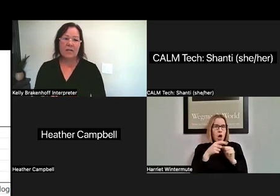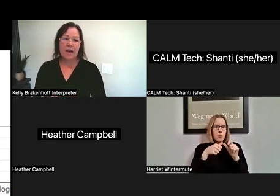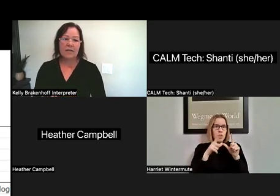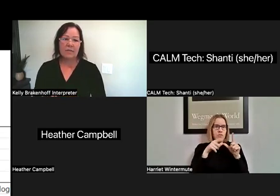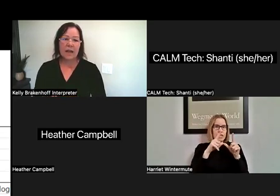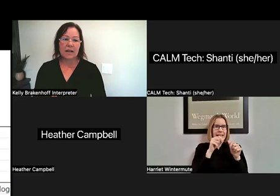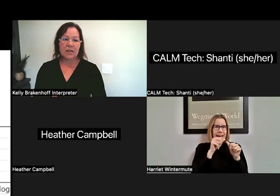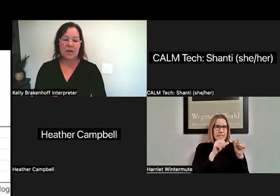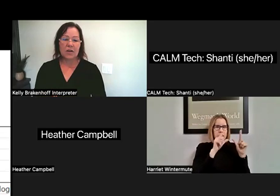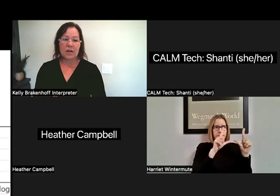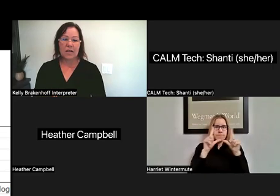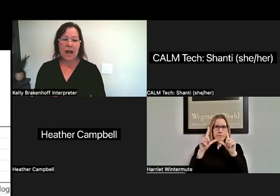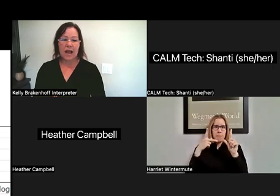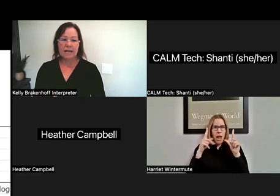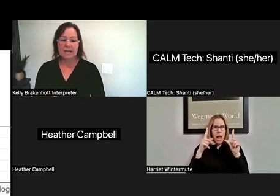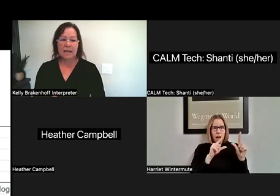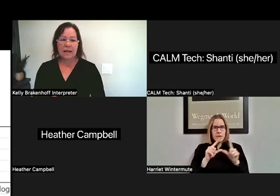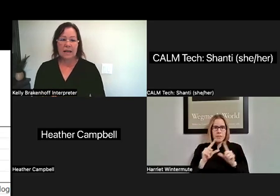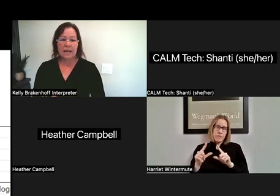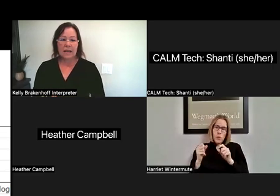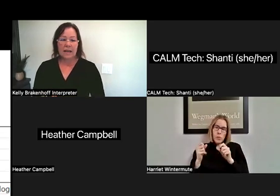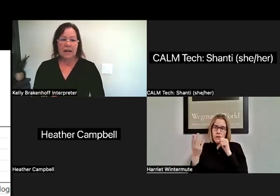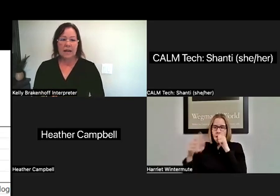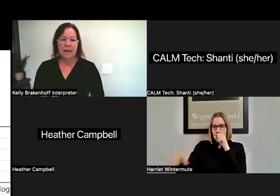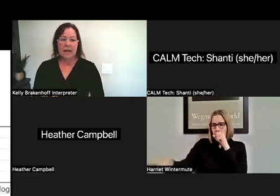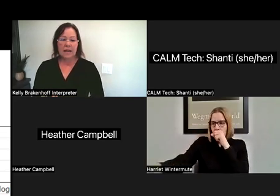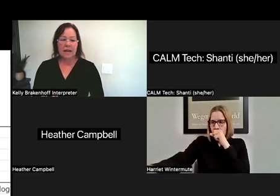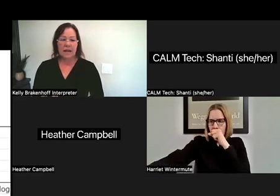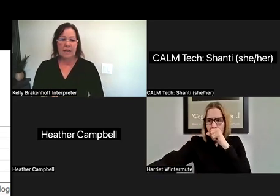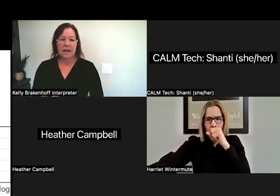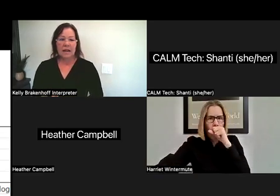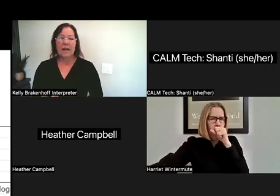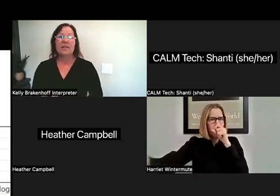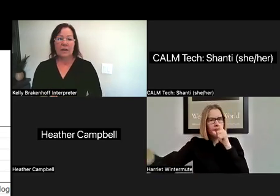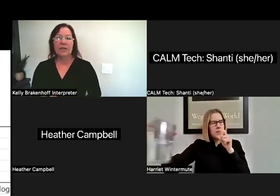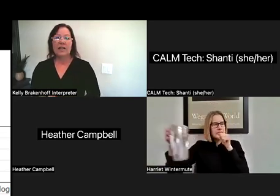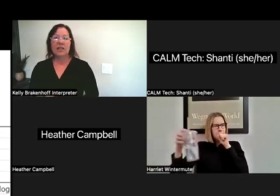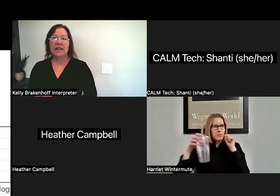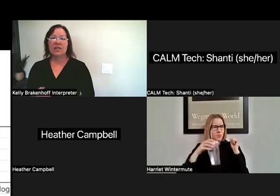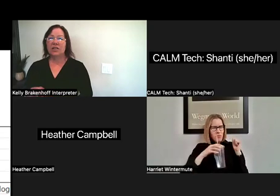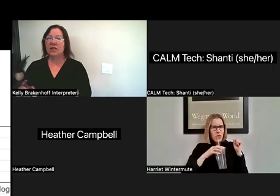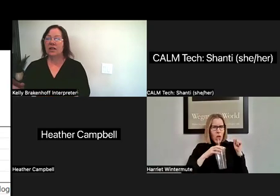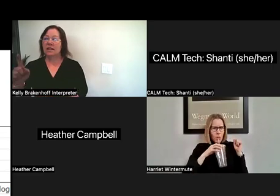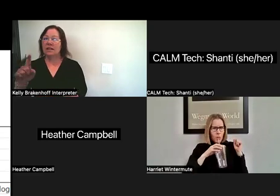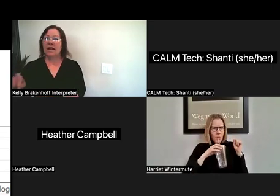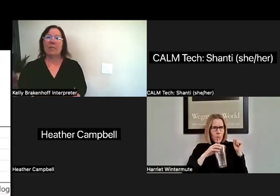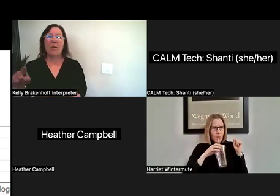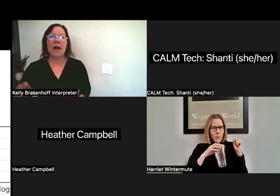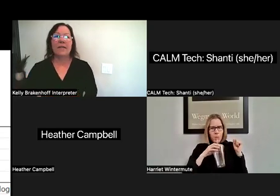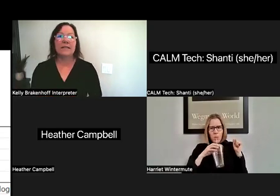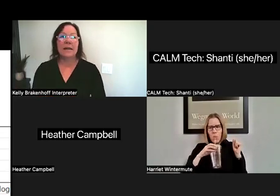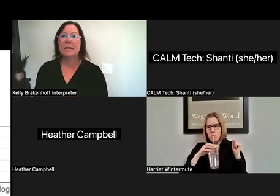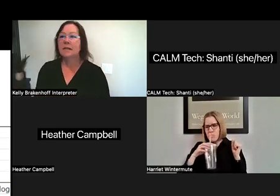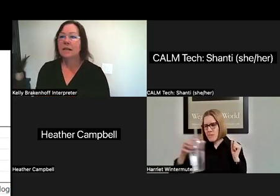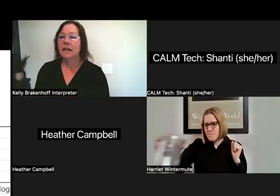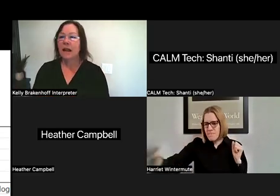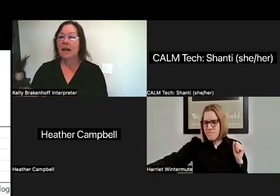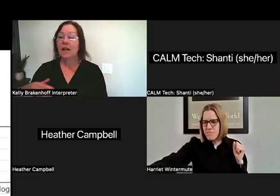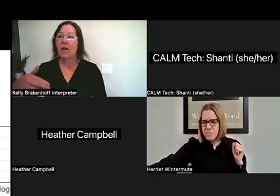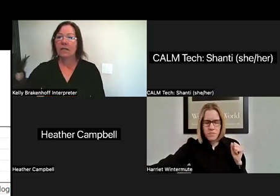also have to make sure that to refresh each table at the same time, you know,